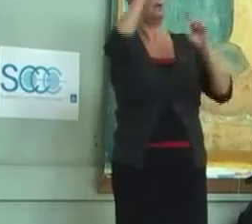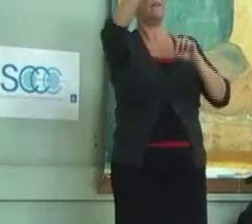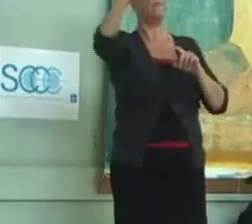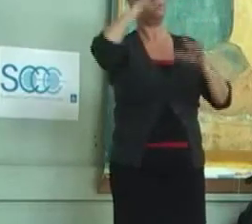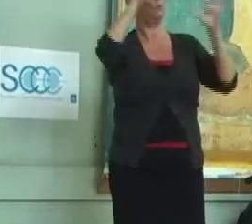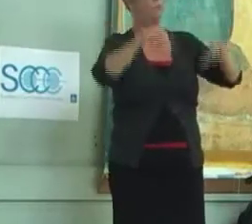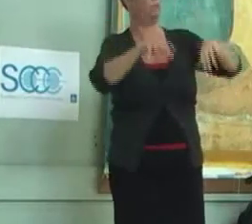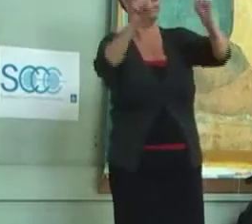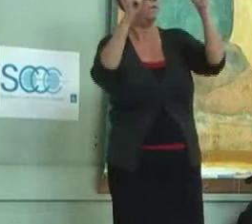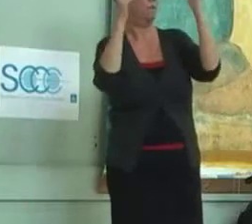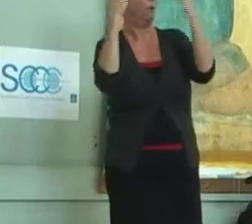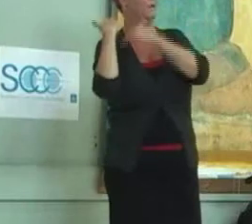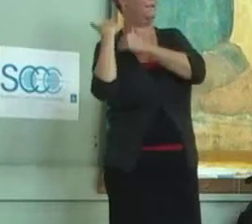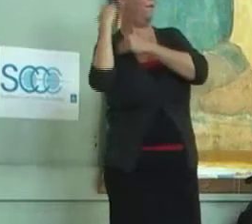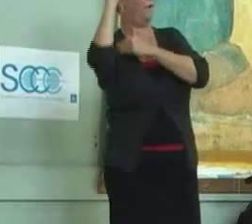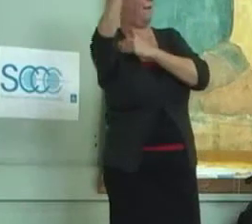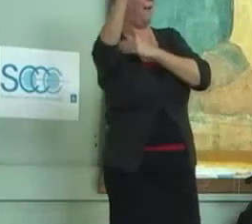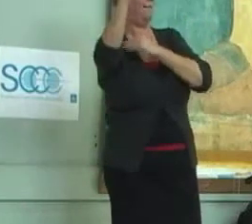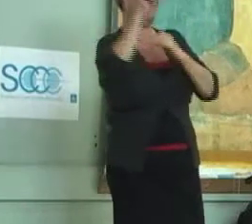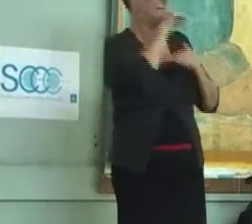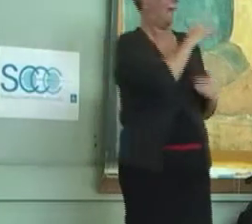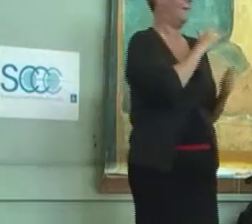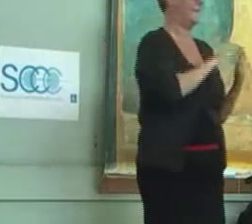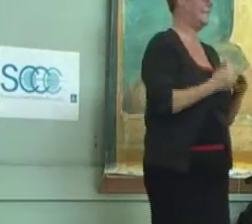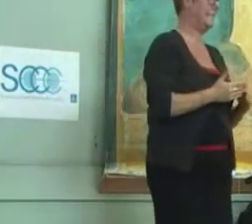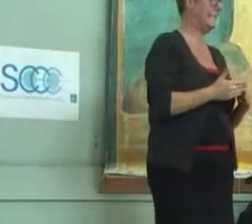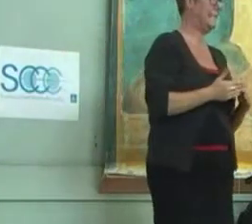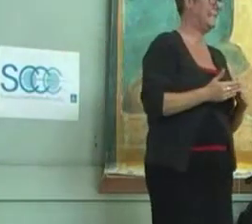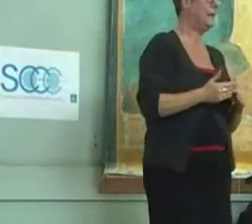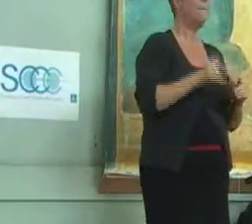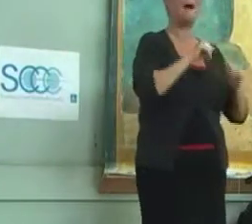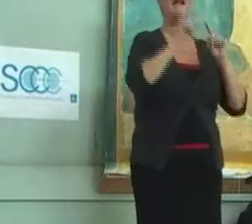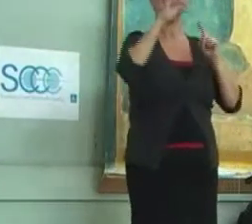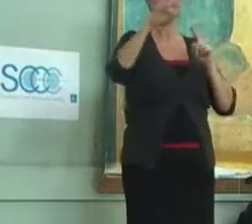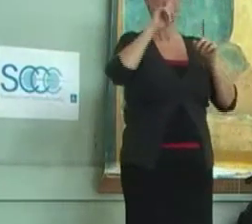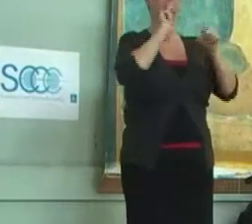But I would advocate against any of scale back and if there's anything I can do... We sometimes do.